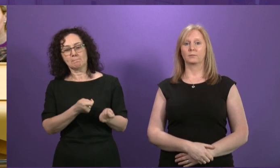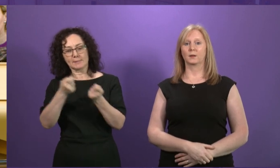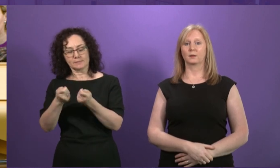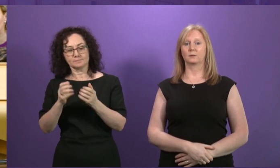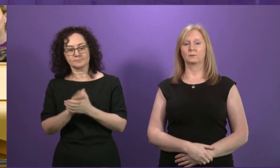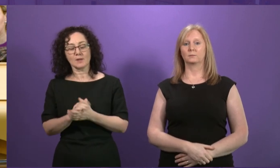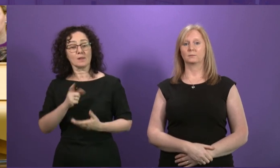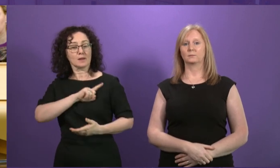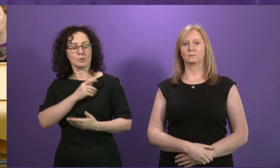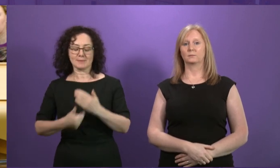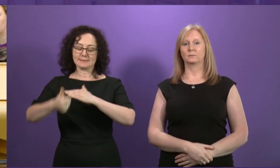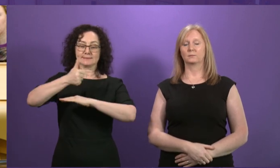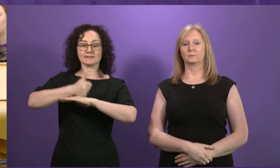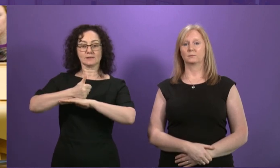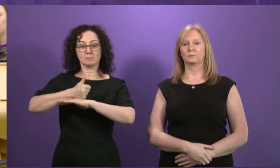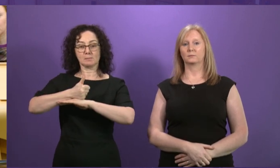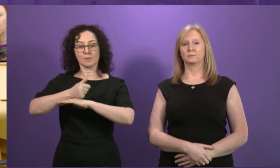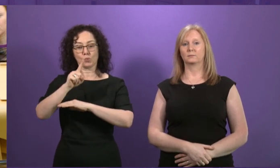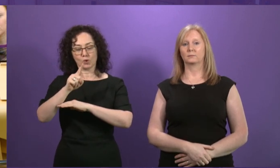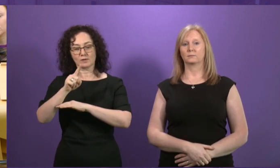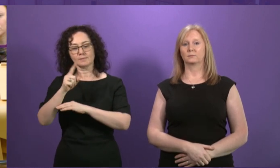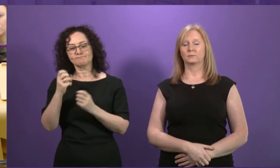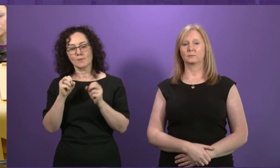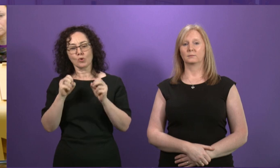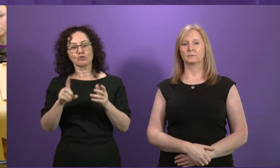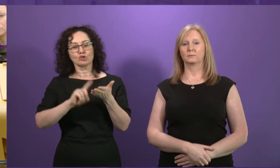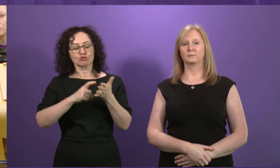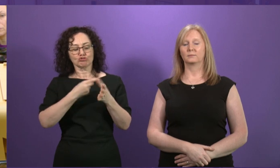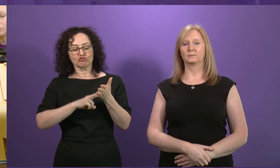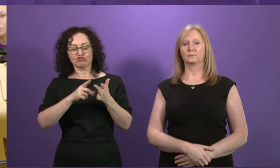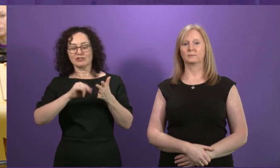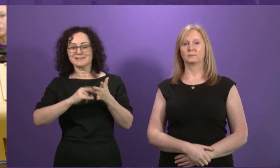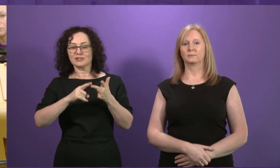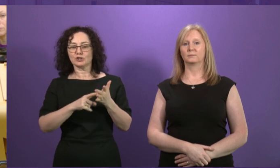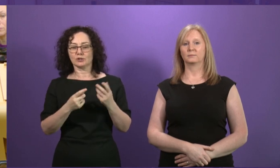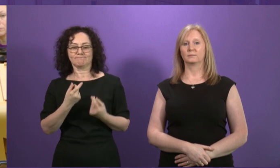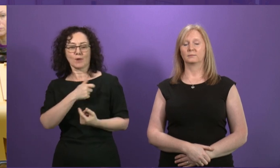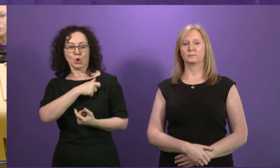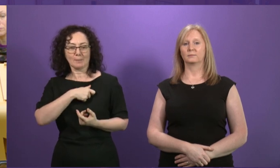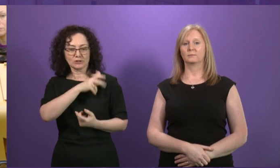we have established a just transition commission in Scotland, on the recommendation of the Scottish Trades Union Congress.